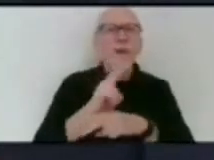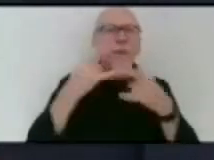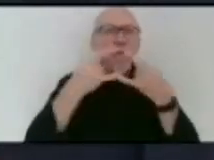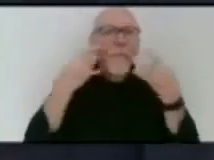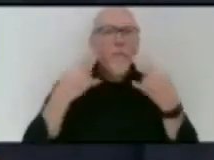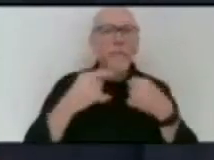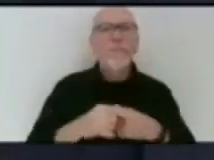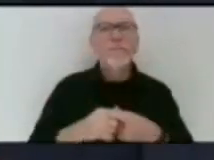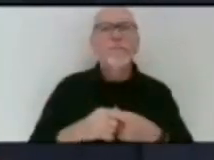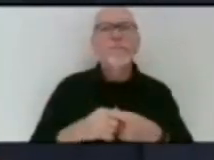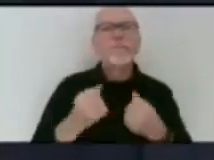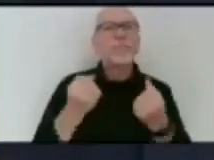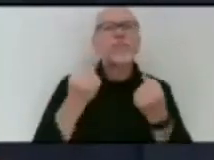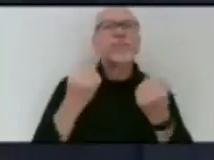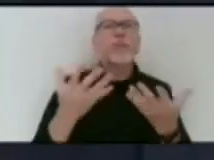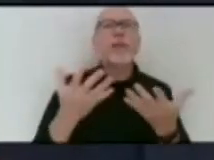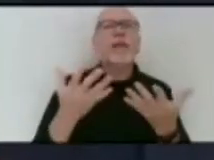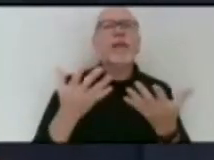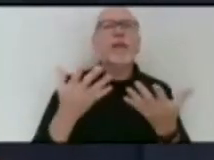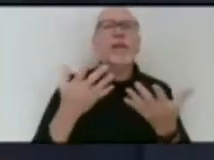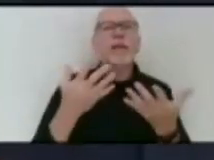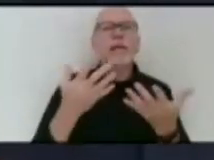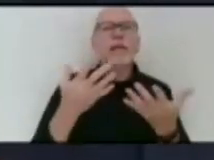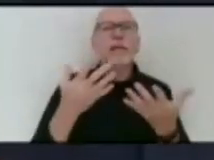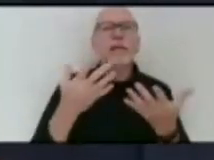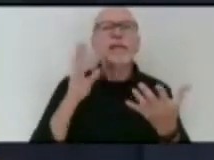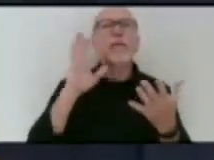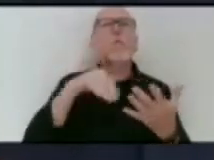too many have said We'll just ride it out and if I get it, so be it.